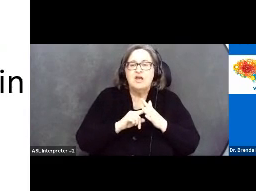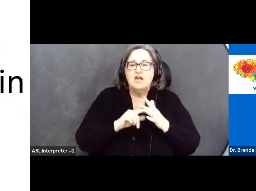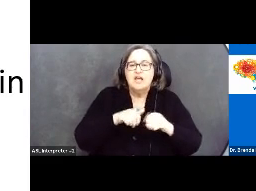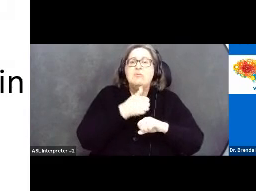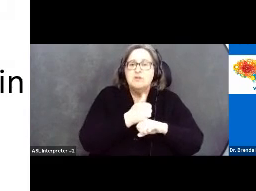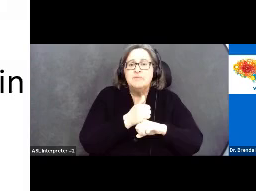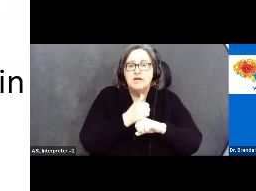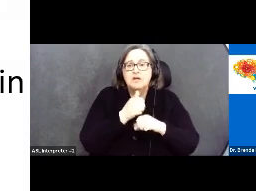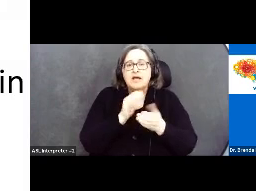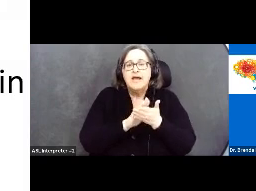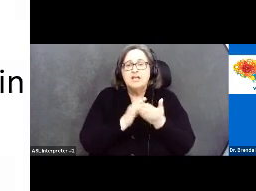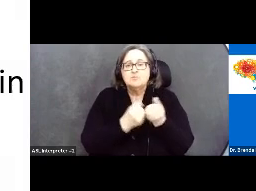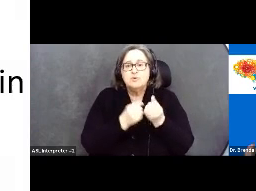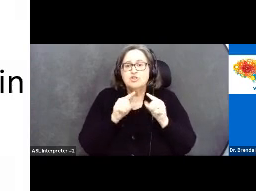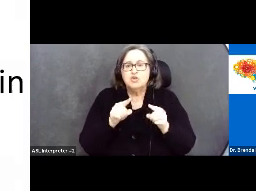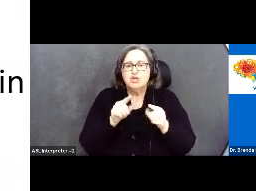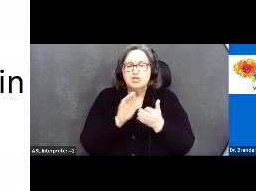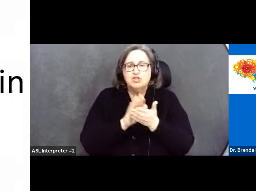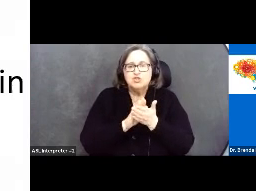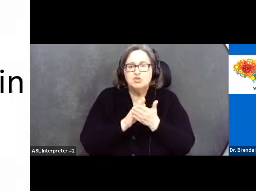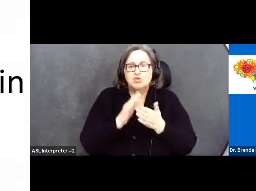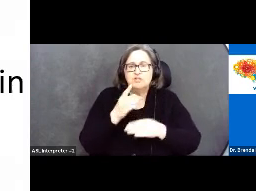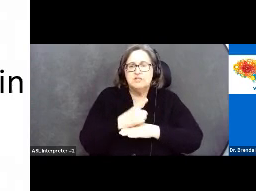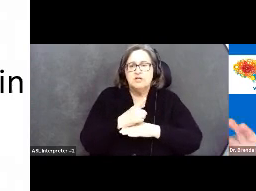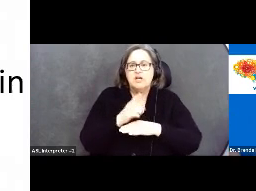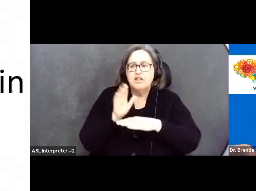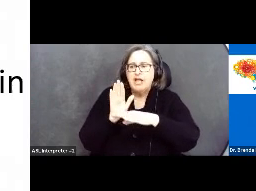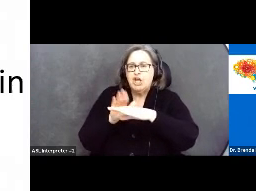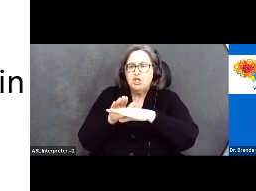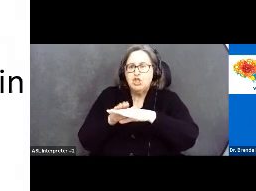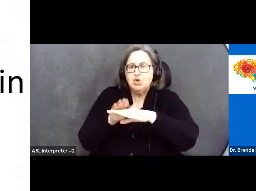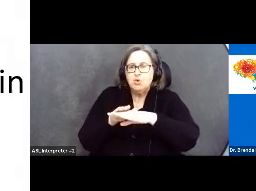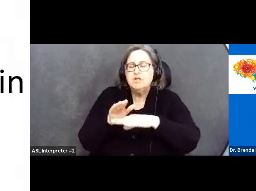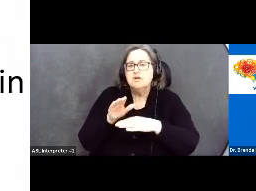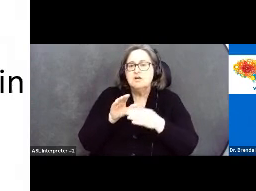the school day such as cueing a student who is not paying attention by tapping him on his shoulder